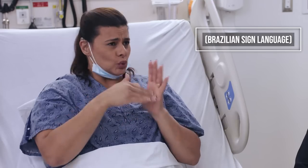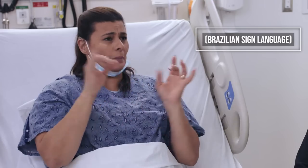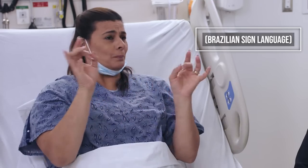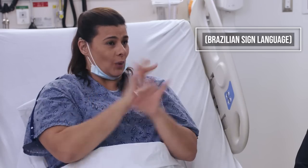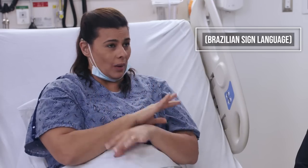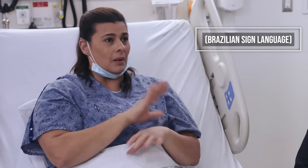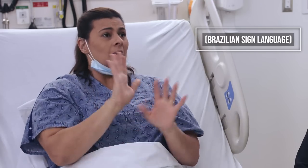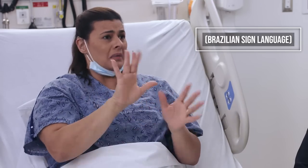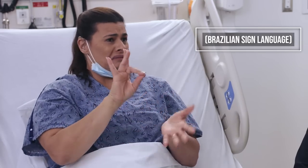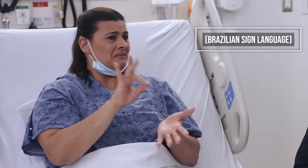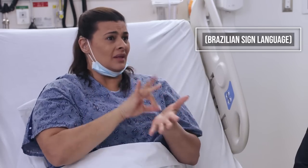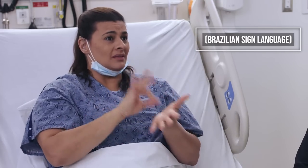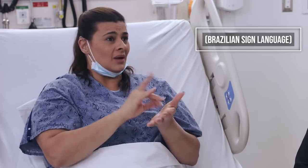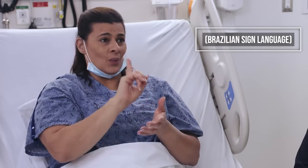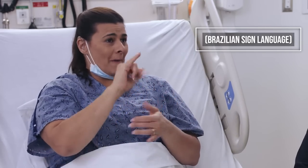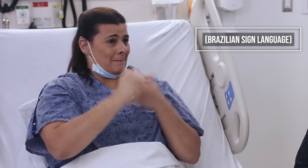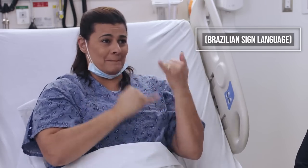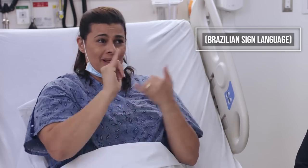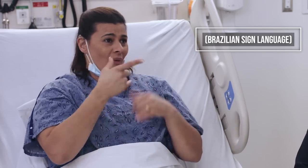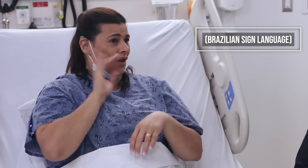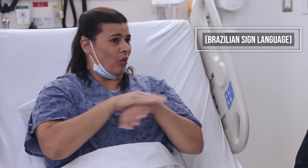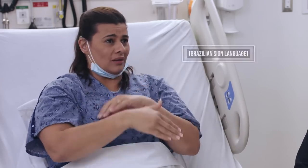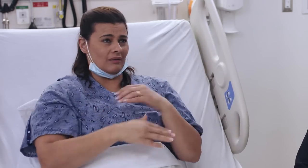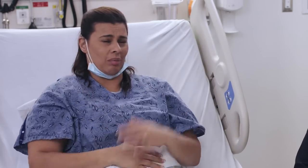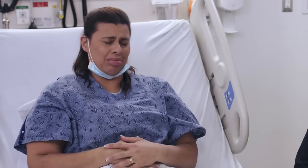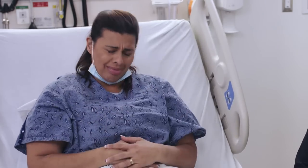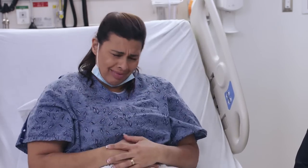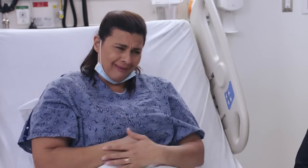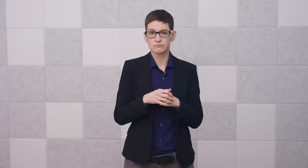those who have other disabilities, and Deaf children.